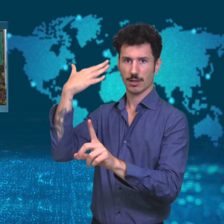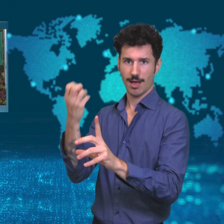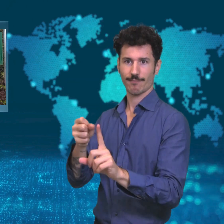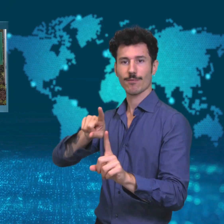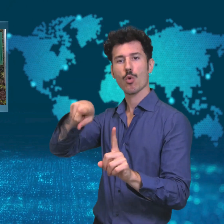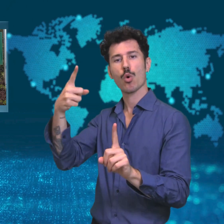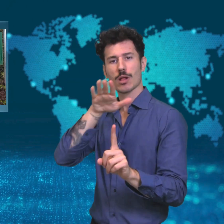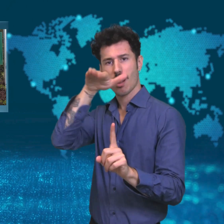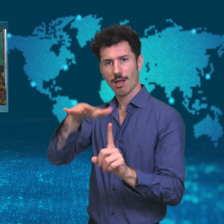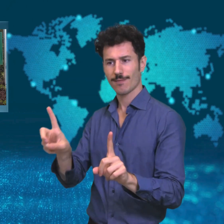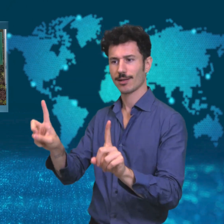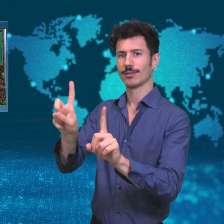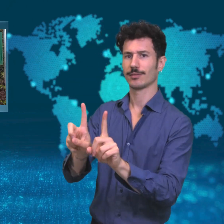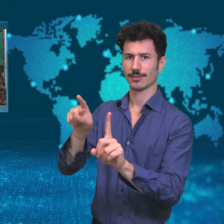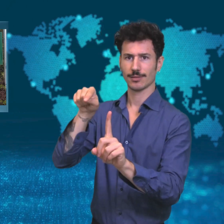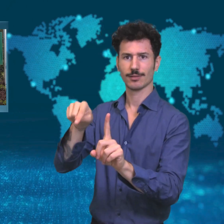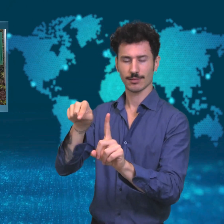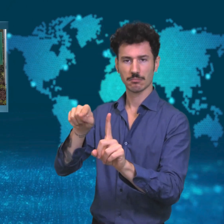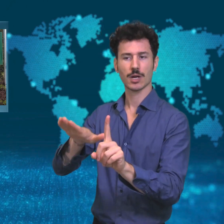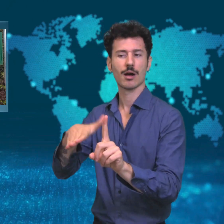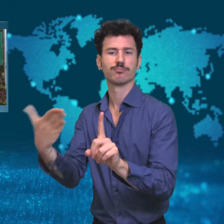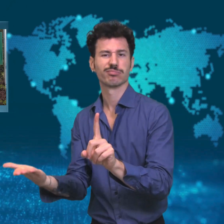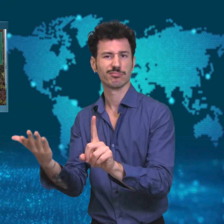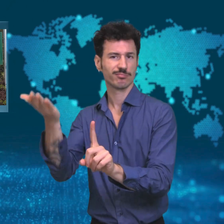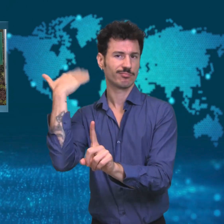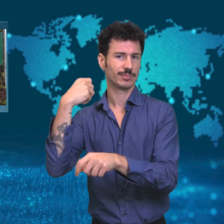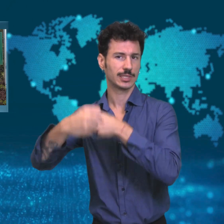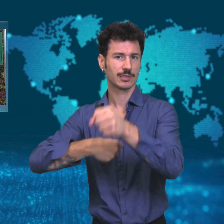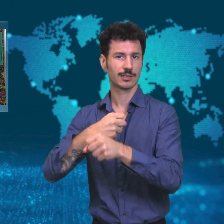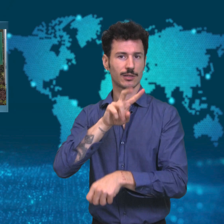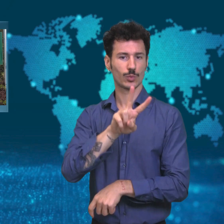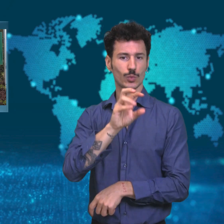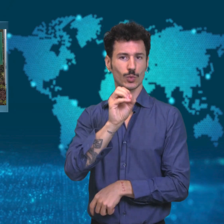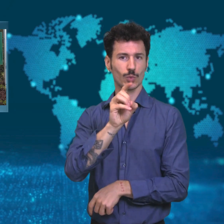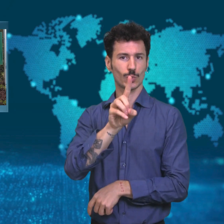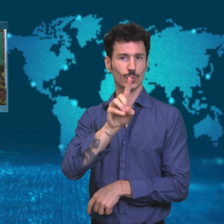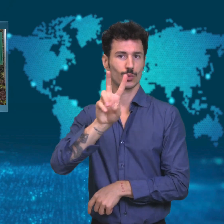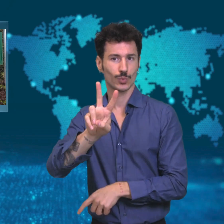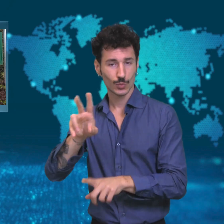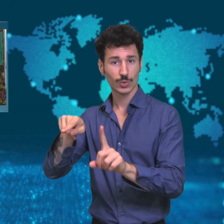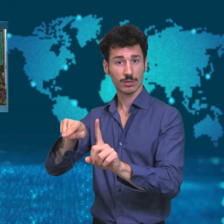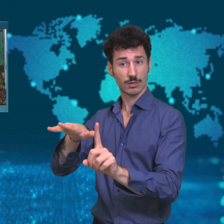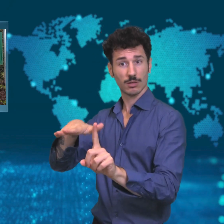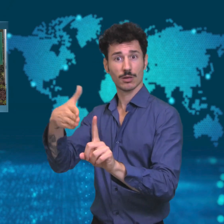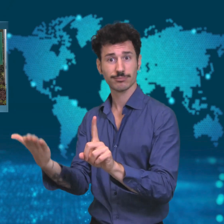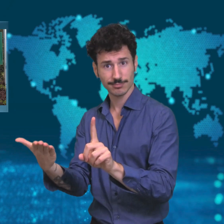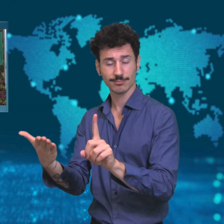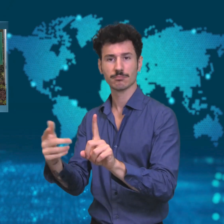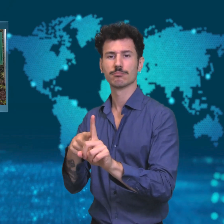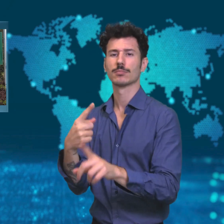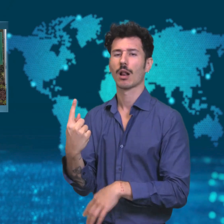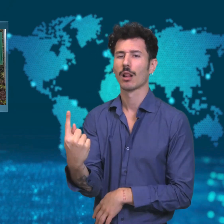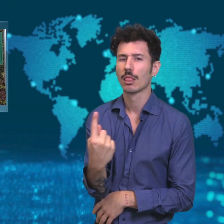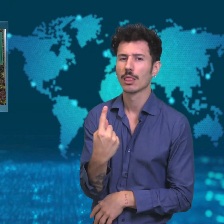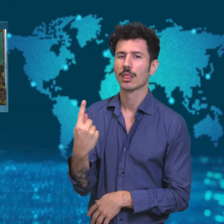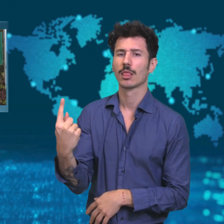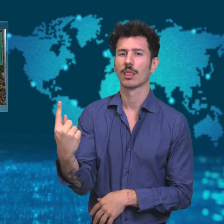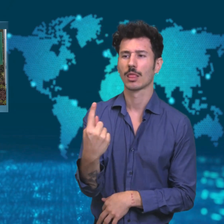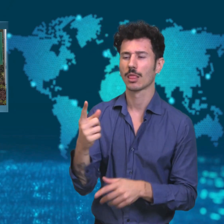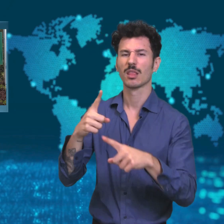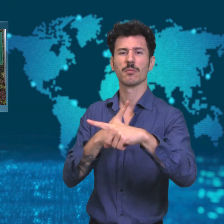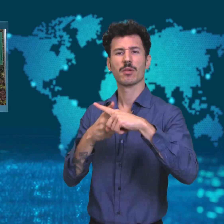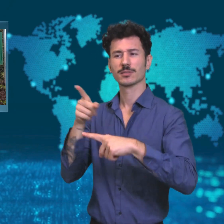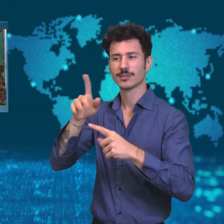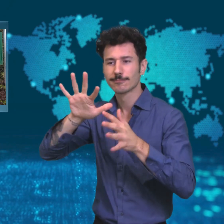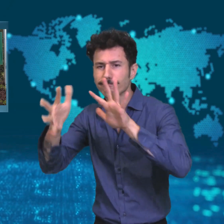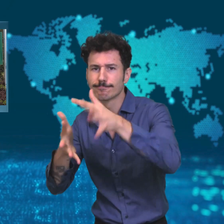and both his loneliness and the zoo’s poor living conditions have impacted him.